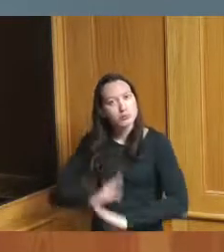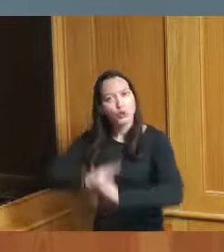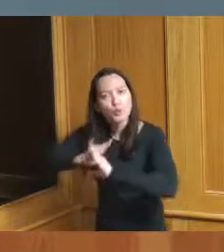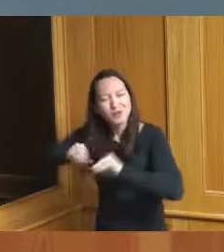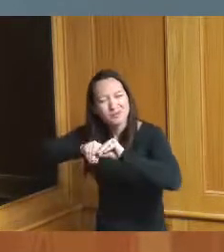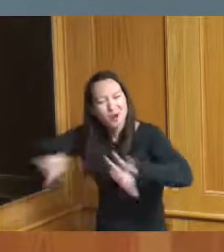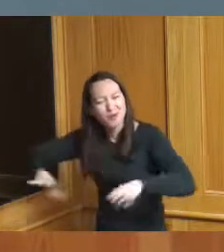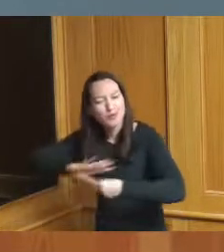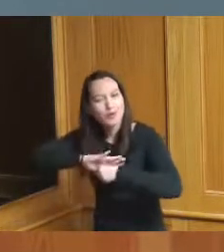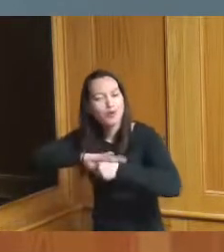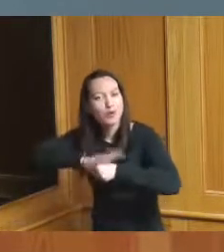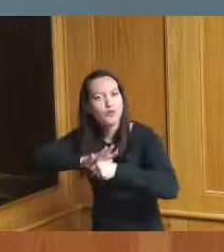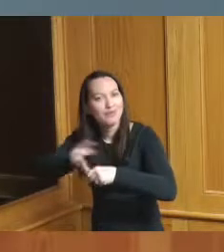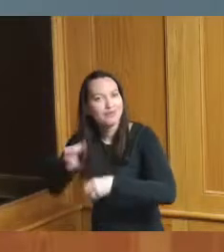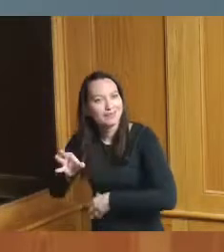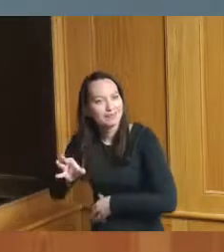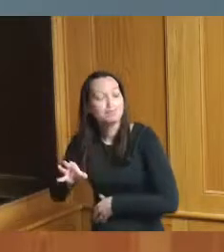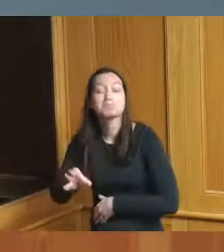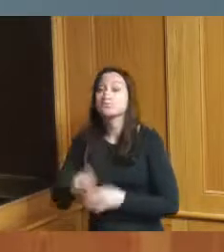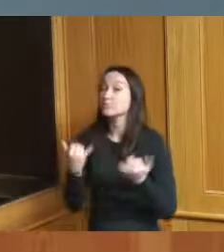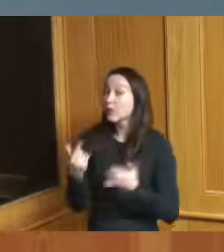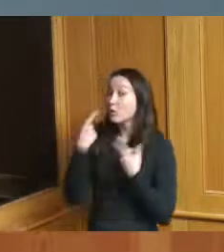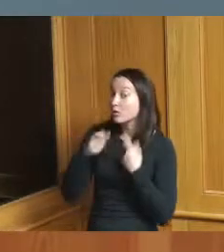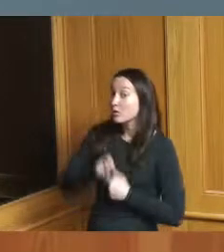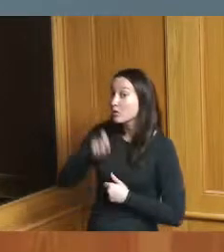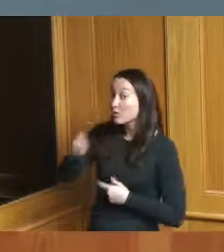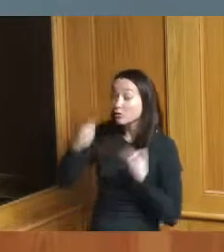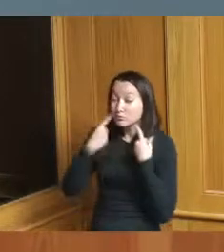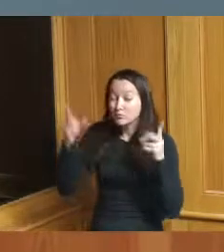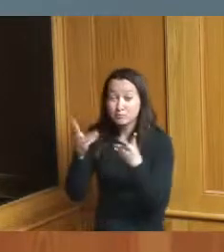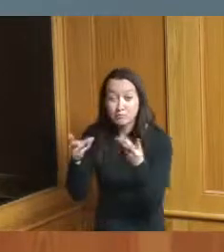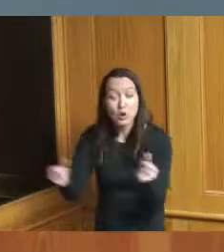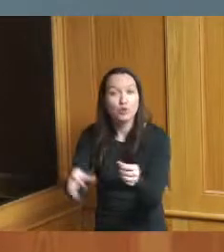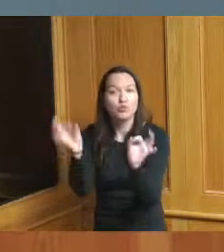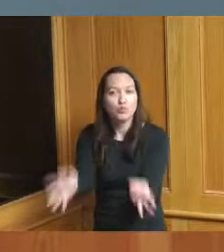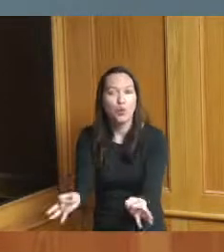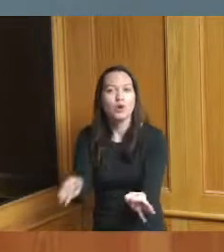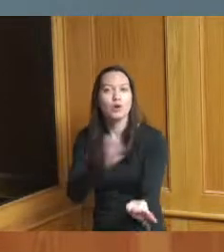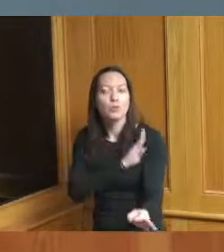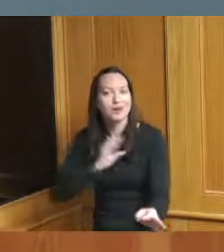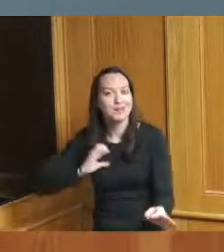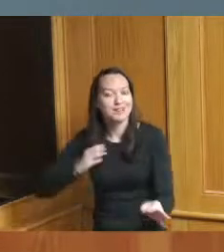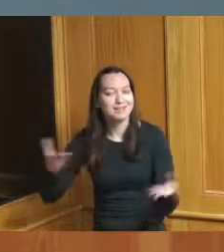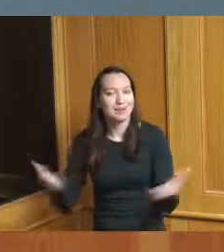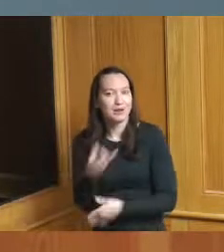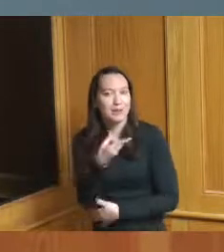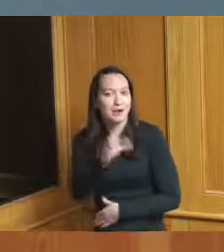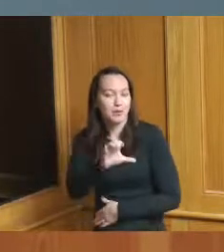Covid-19. now therefore be resolved that the board of county Commissioners of Hamilton County Ohio